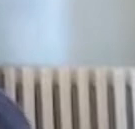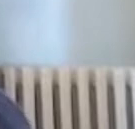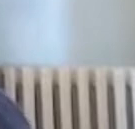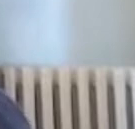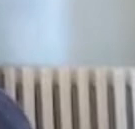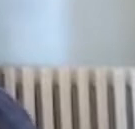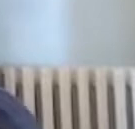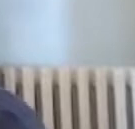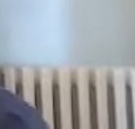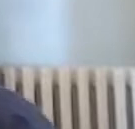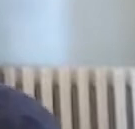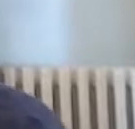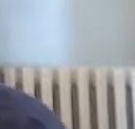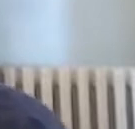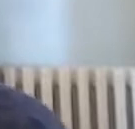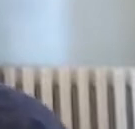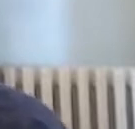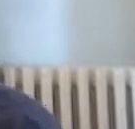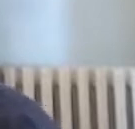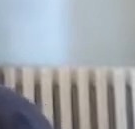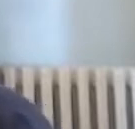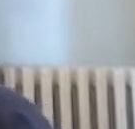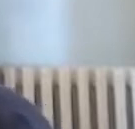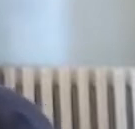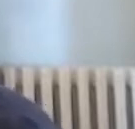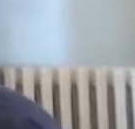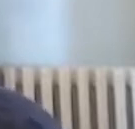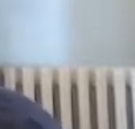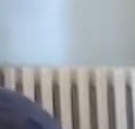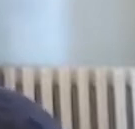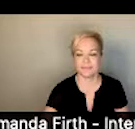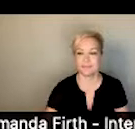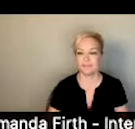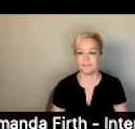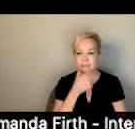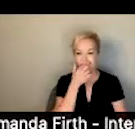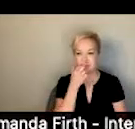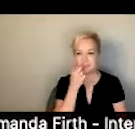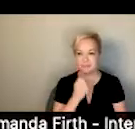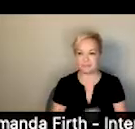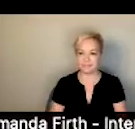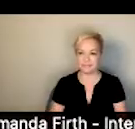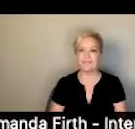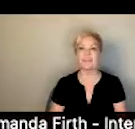Thank you so much! I'm just gonna share my screen. So, over the past three and a half years,